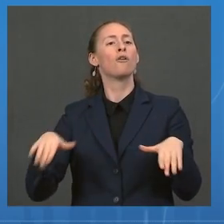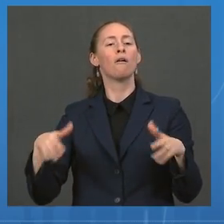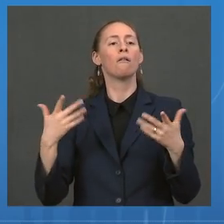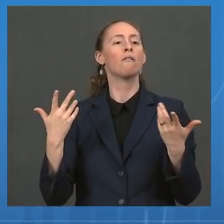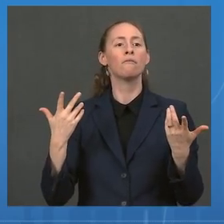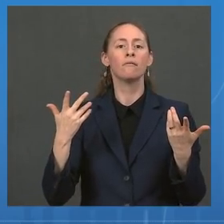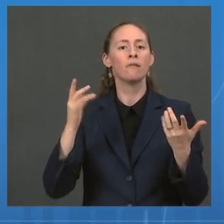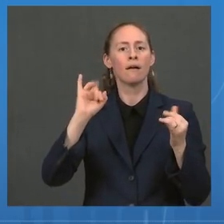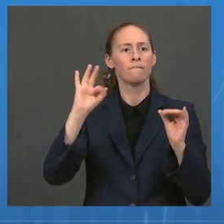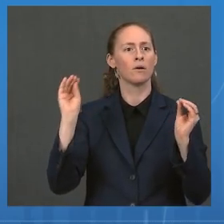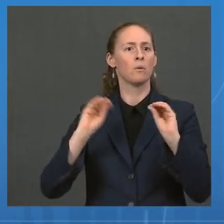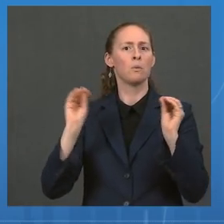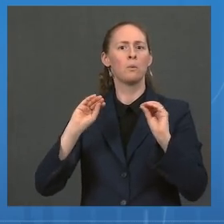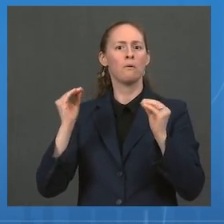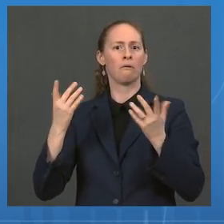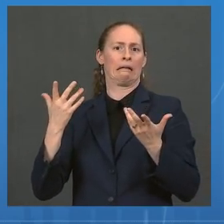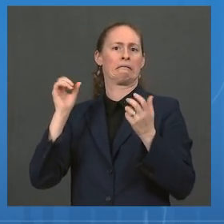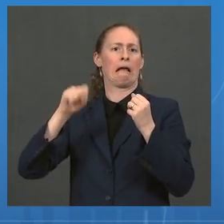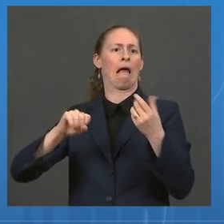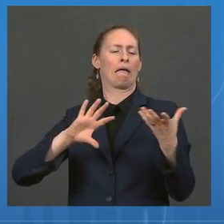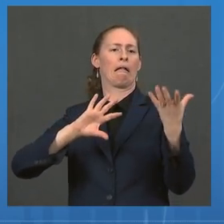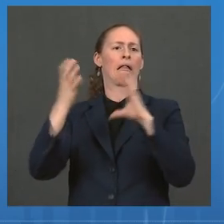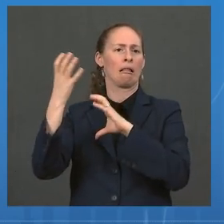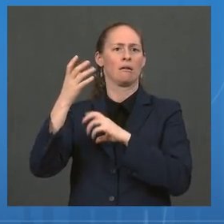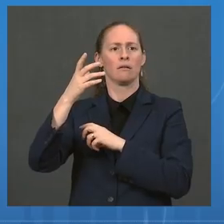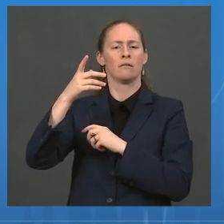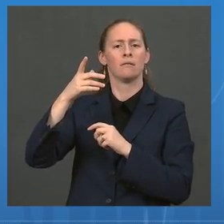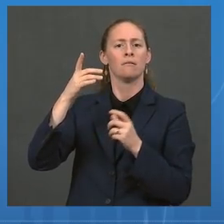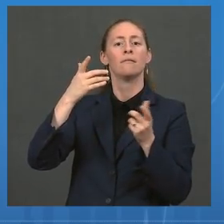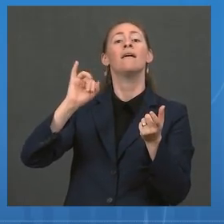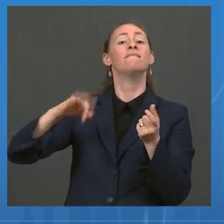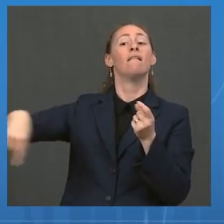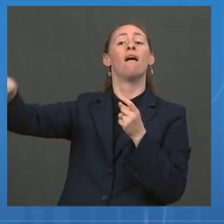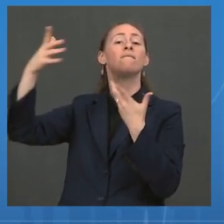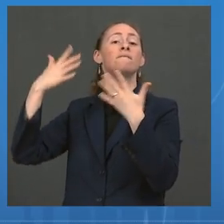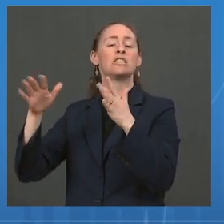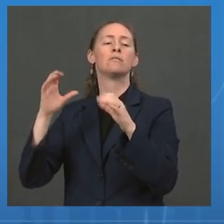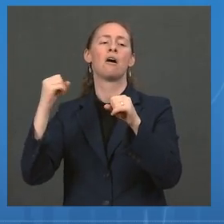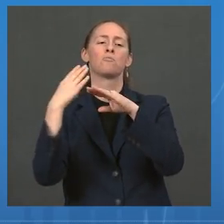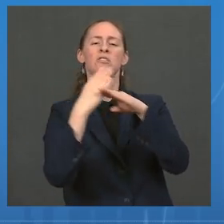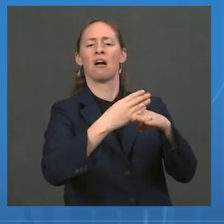For the COVID-19 vaccines, we've already seen that requirements work. To name just a couple of examples,